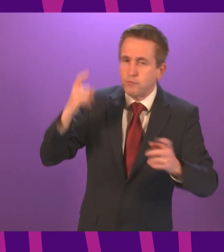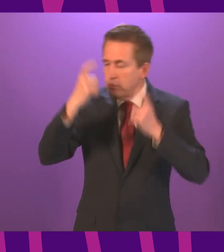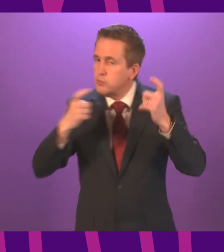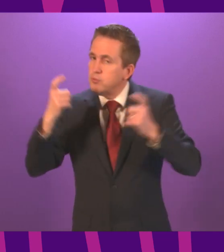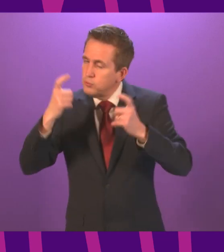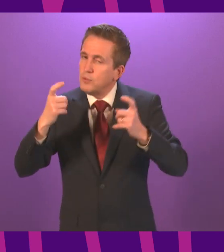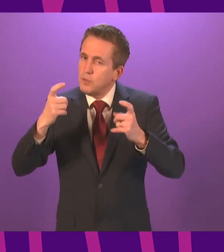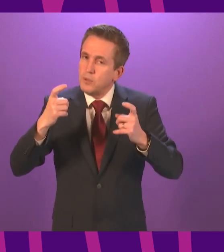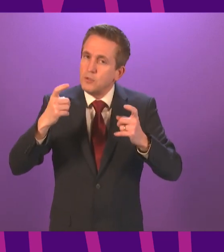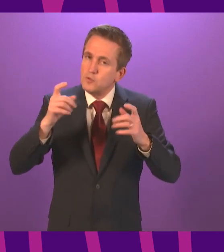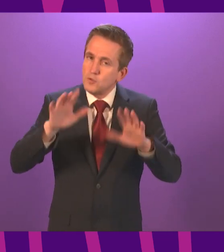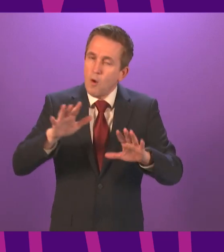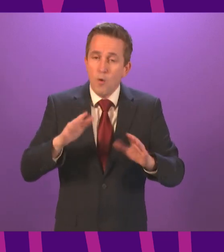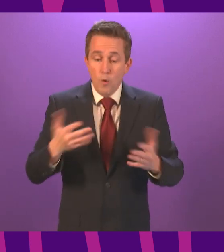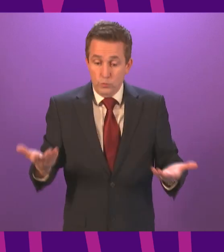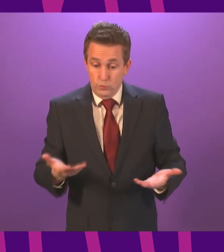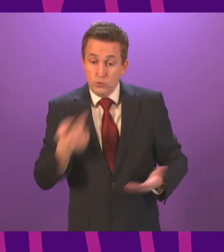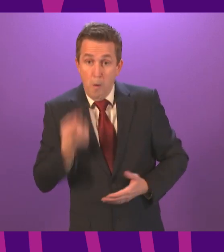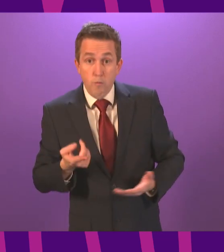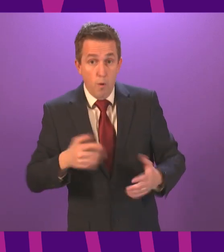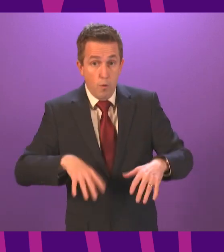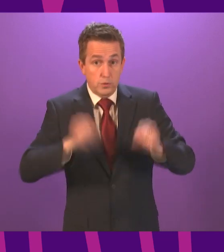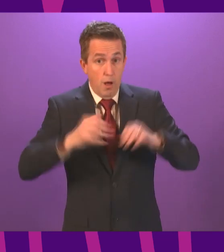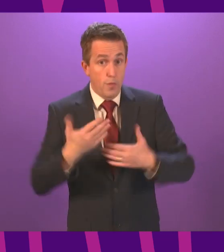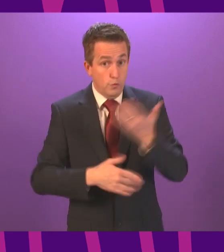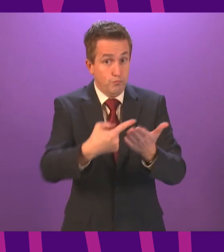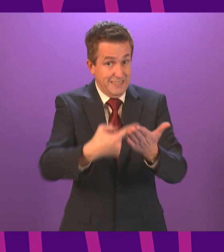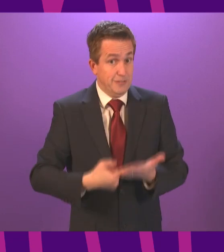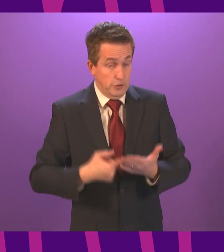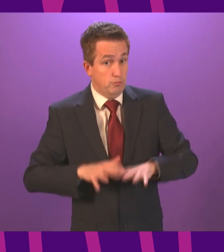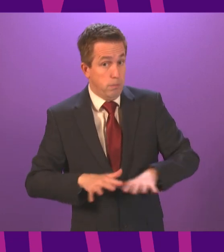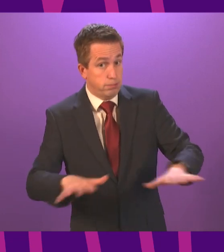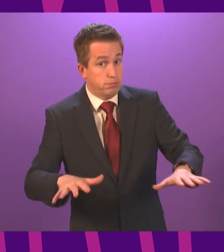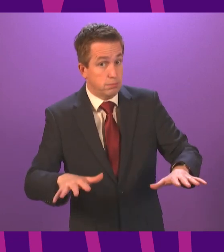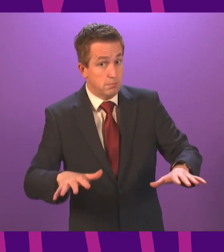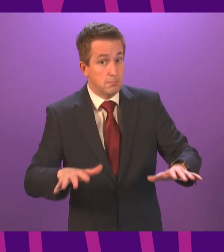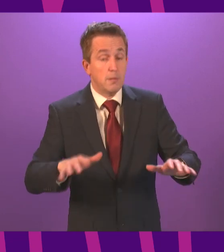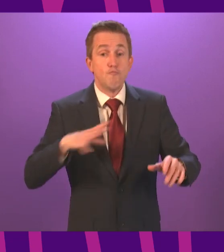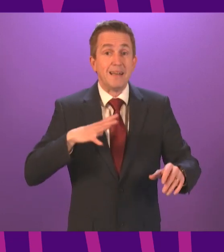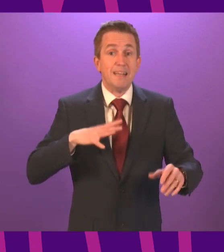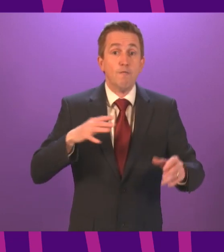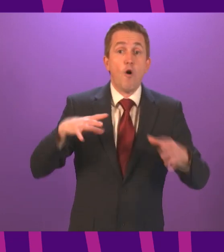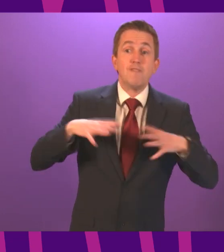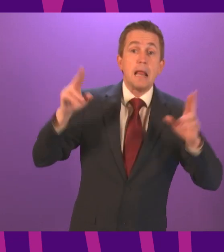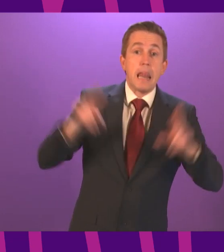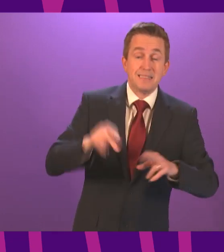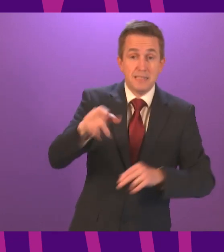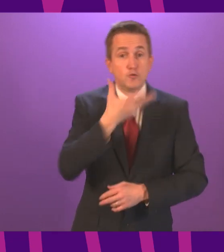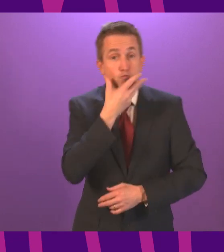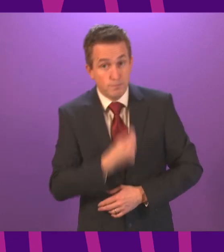that we are imposing now. If relaxing at Christmas has implications for January, of course we